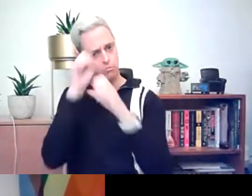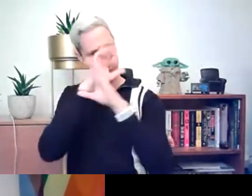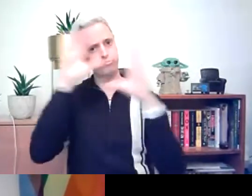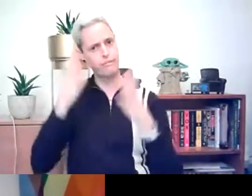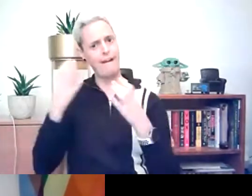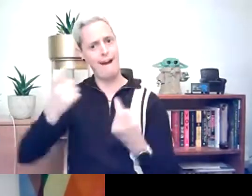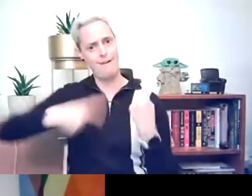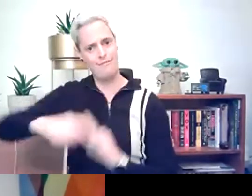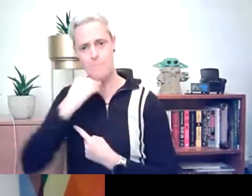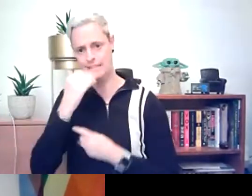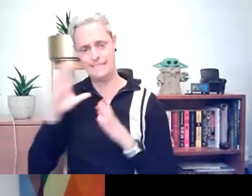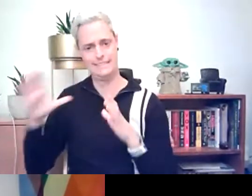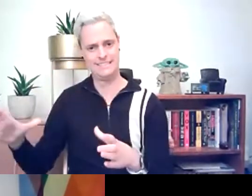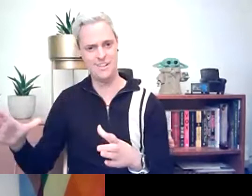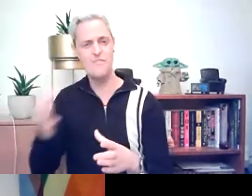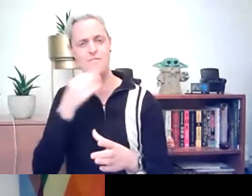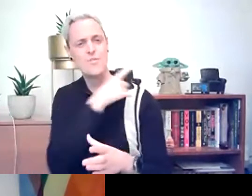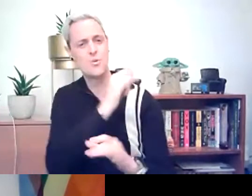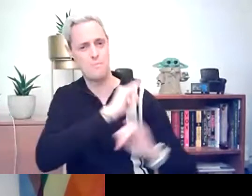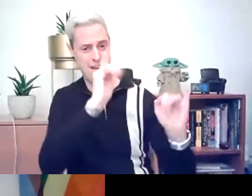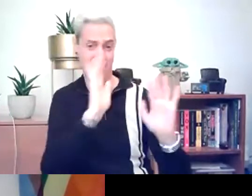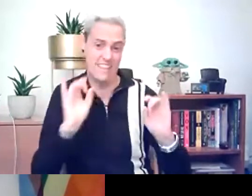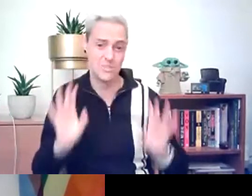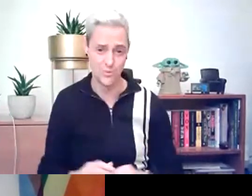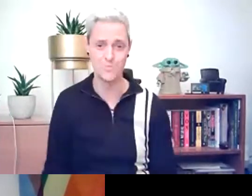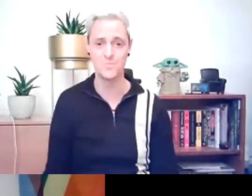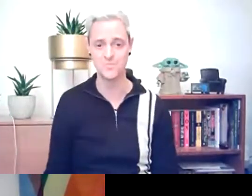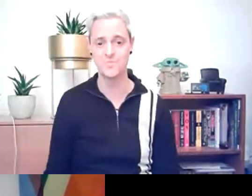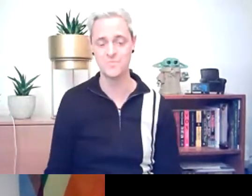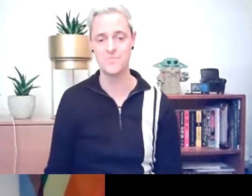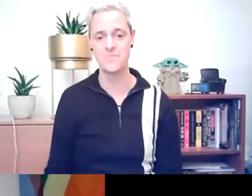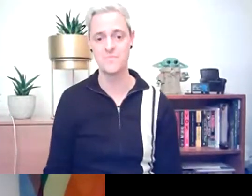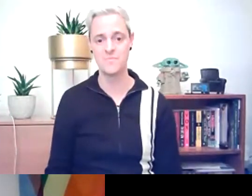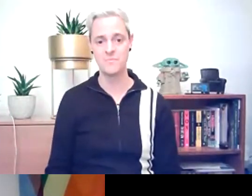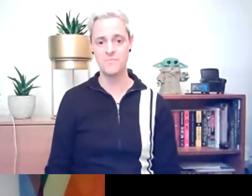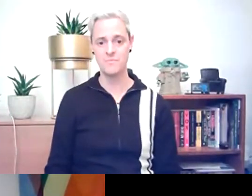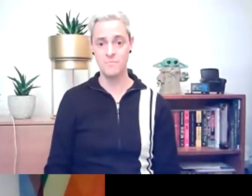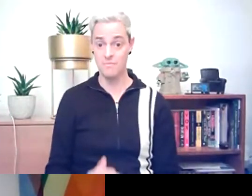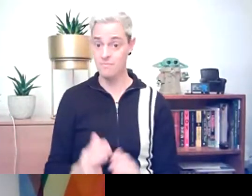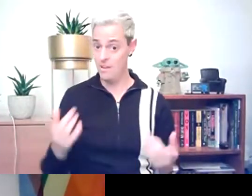18:26:37 And I think the most important thing is that we need to start from a place of compassion.